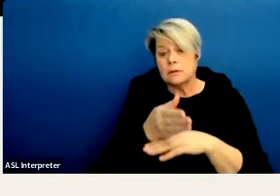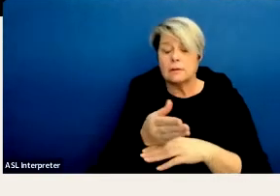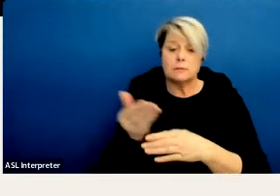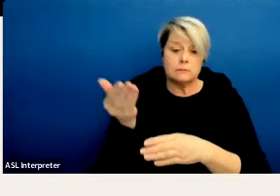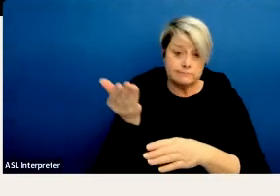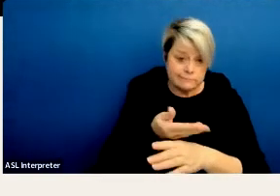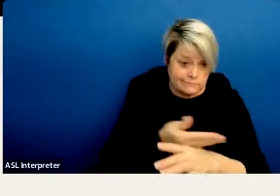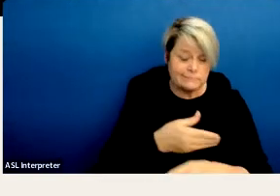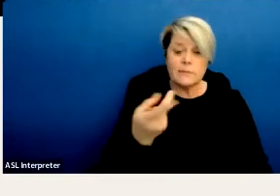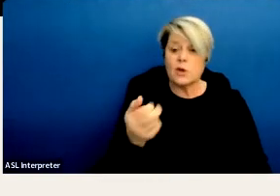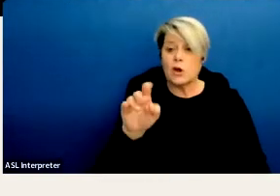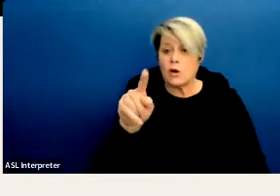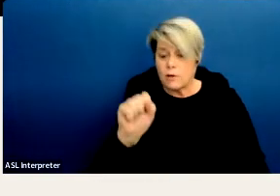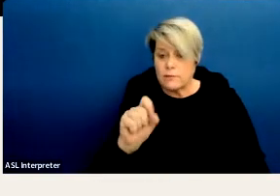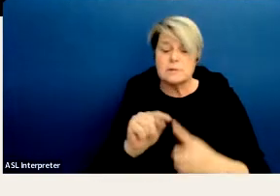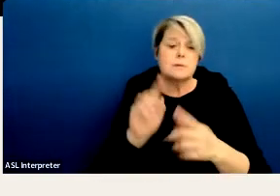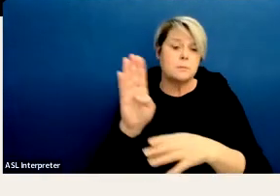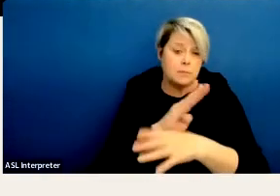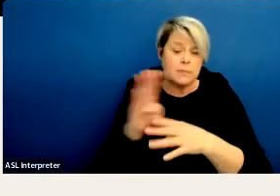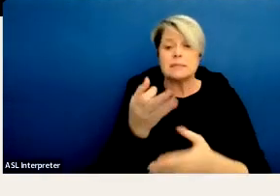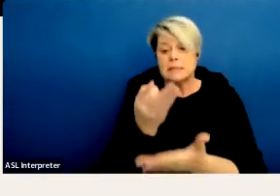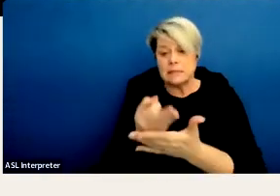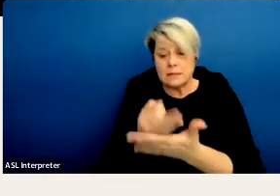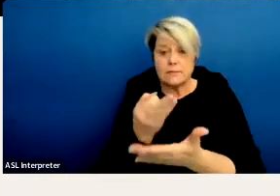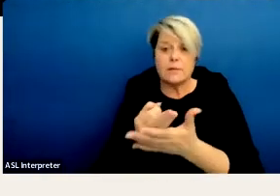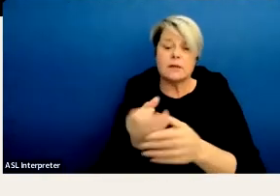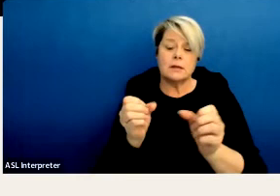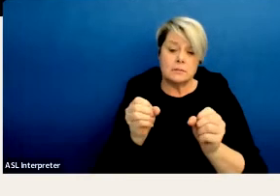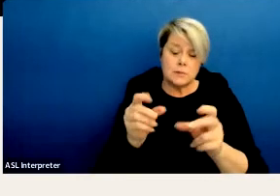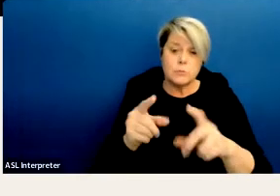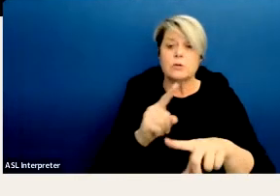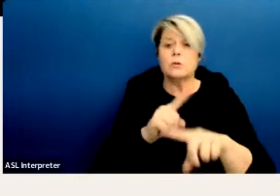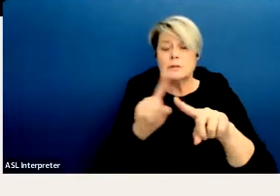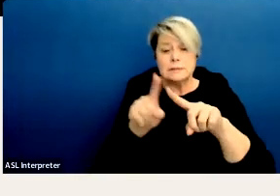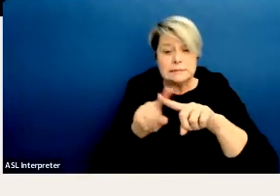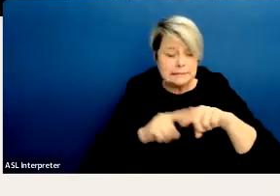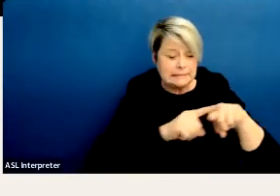system. AFSIC also house information on post harvest information including small farm business and funding